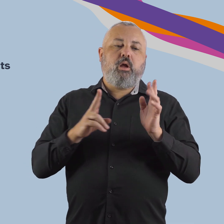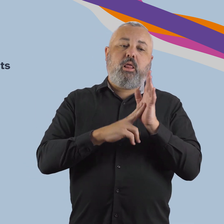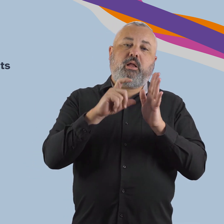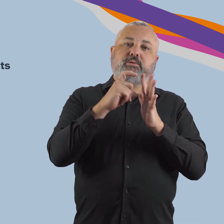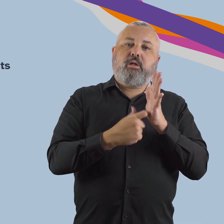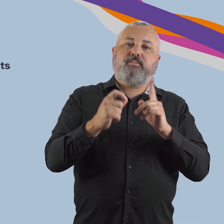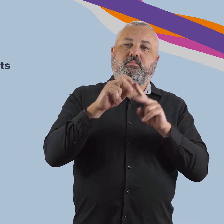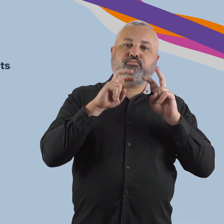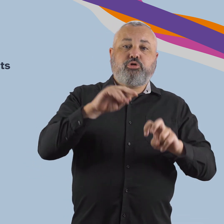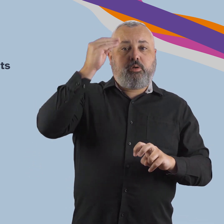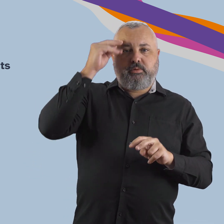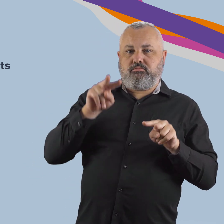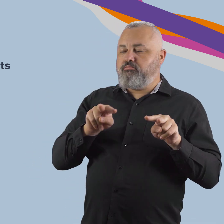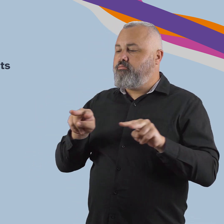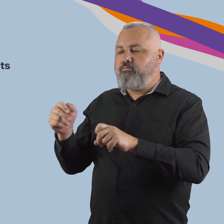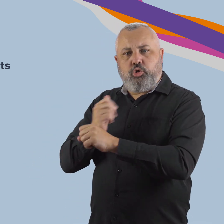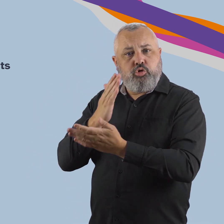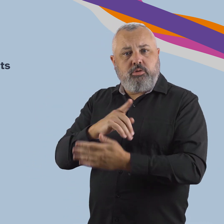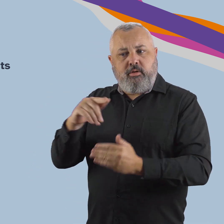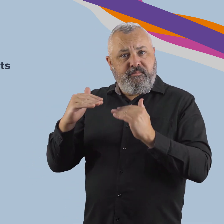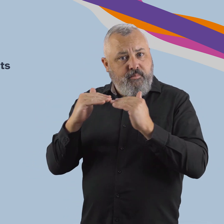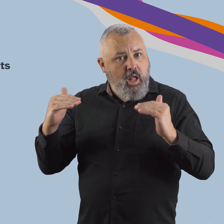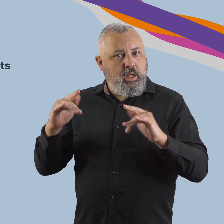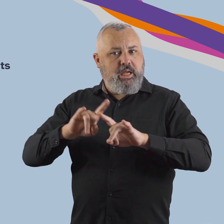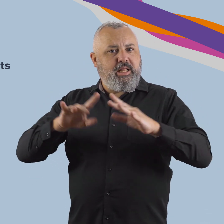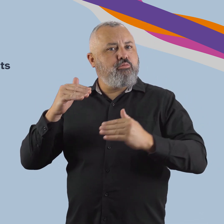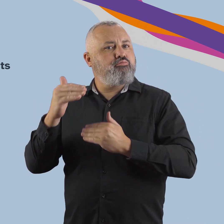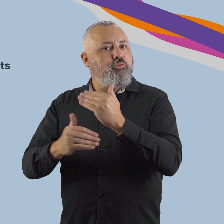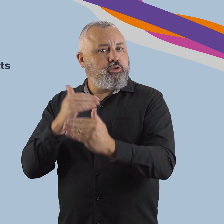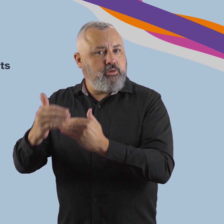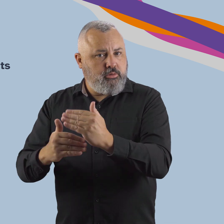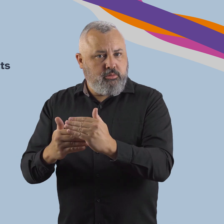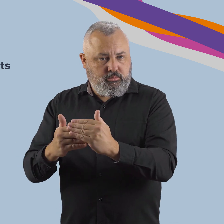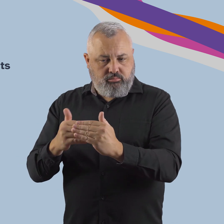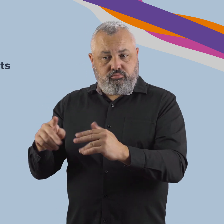the NDRP Research Committee, ensuring fairness and transparency.